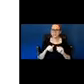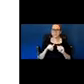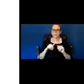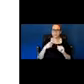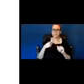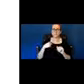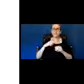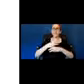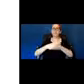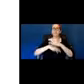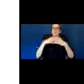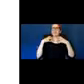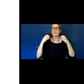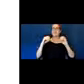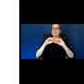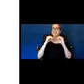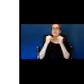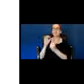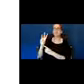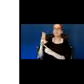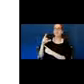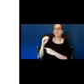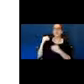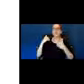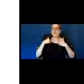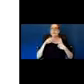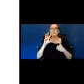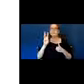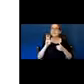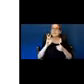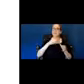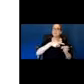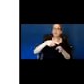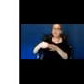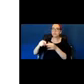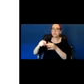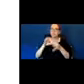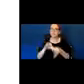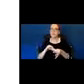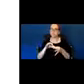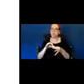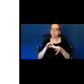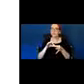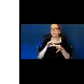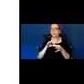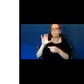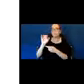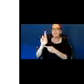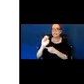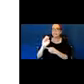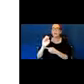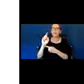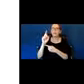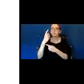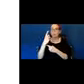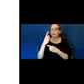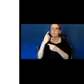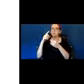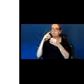One is access but another one is acceptable. So it's probably that acceptable thing